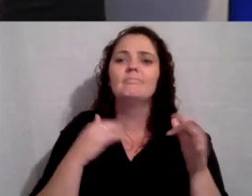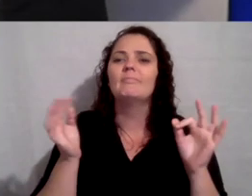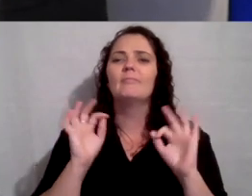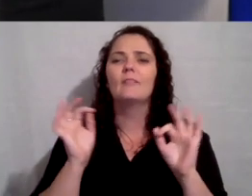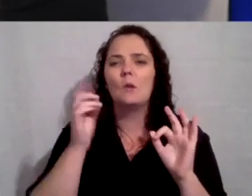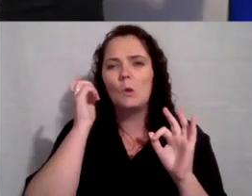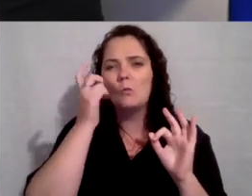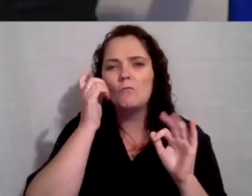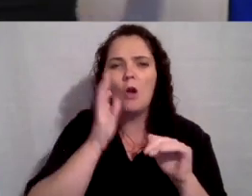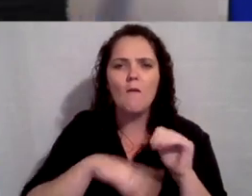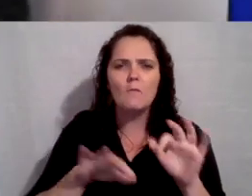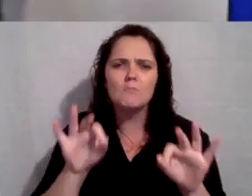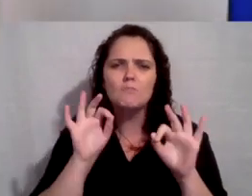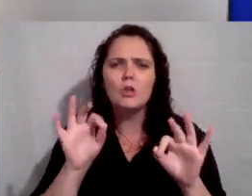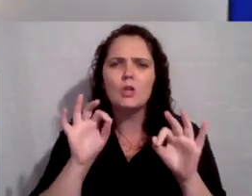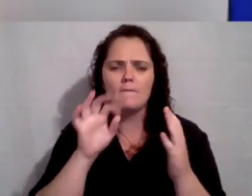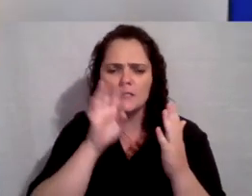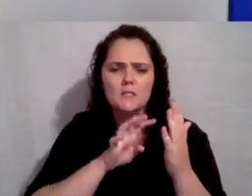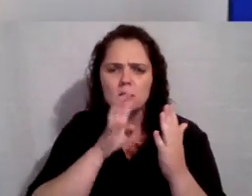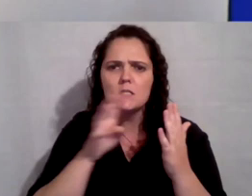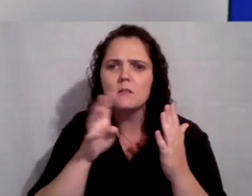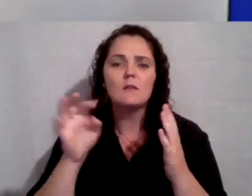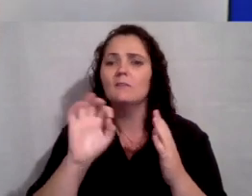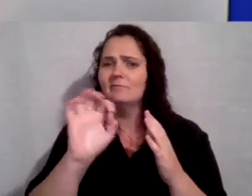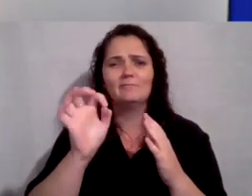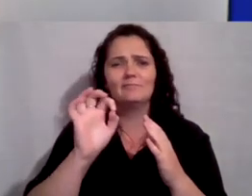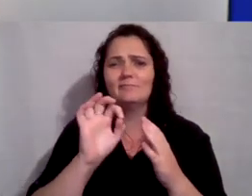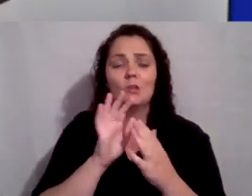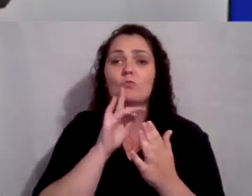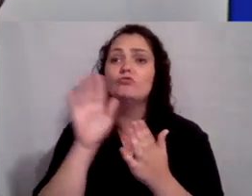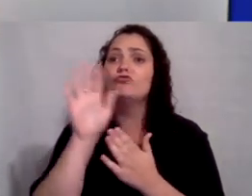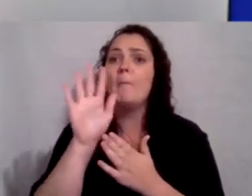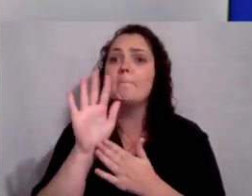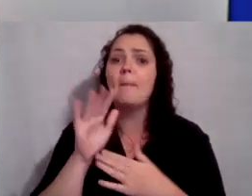about how precise that is and I'm not going to rub it into the surface at all, I'm just going